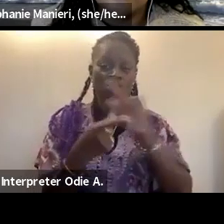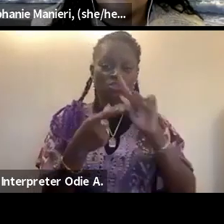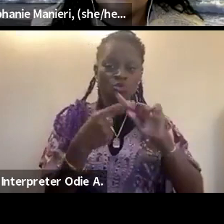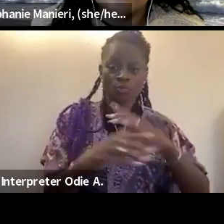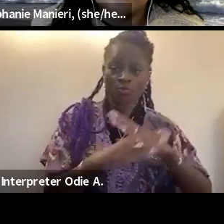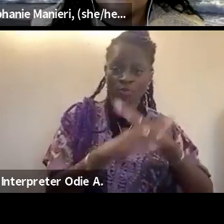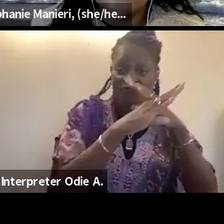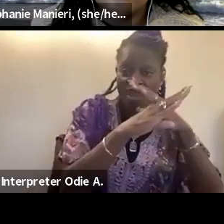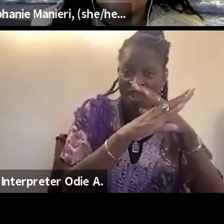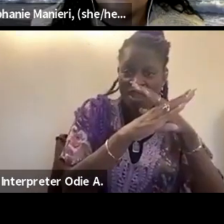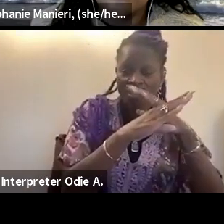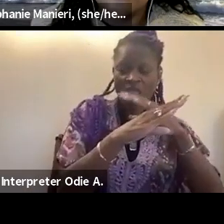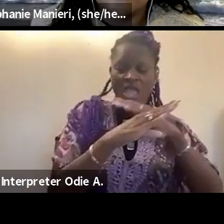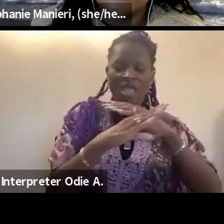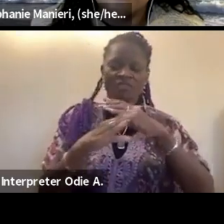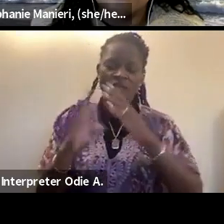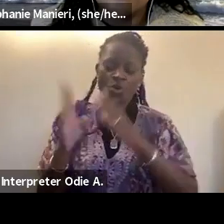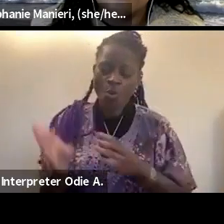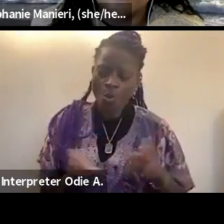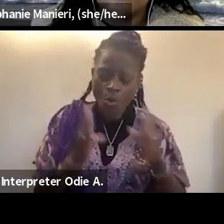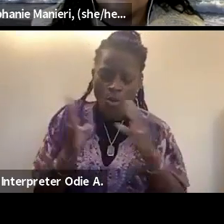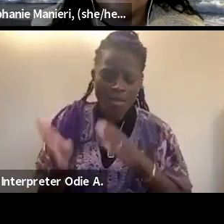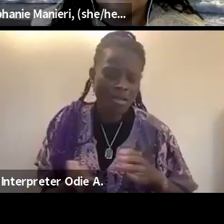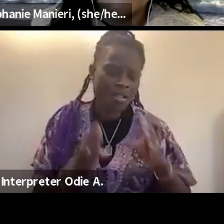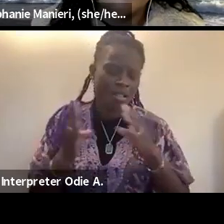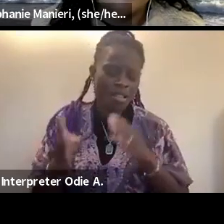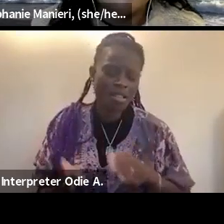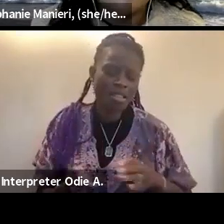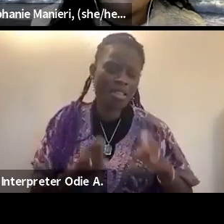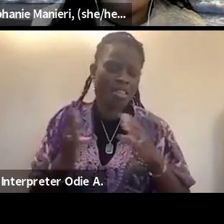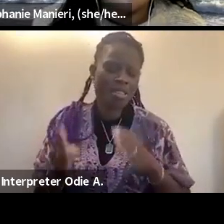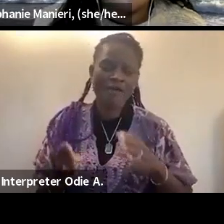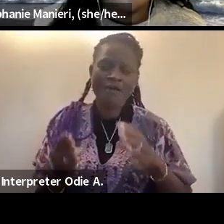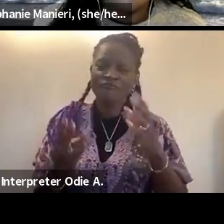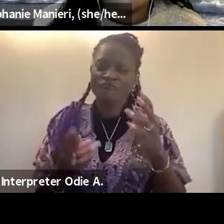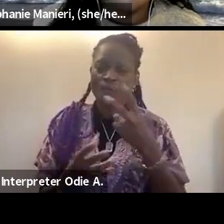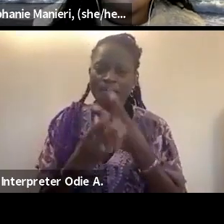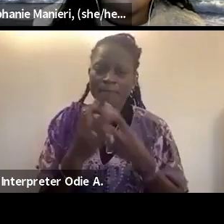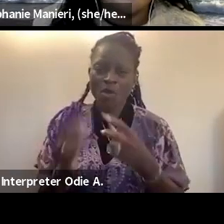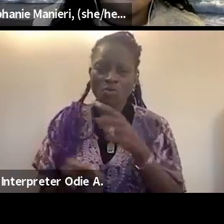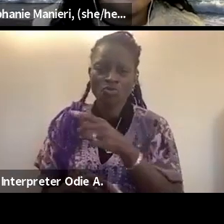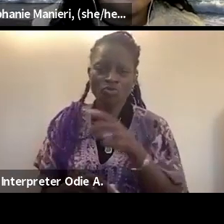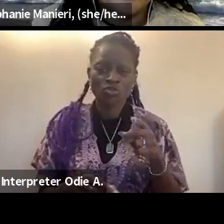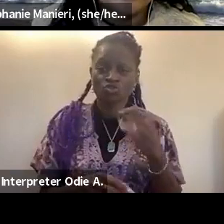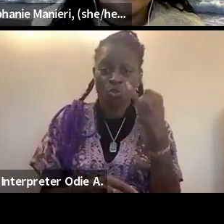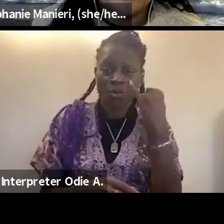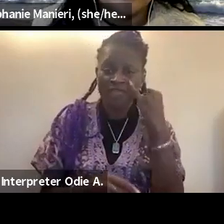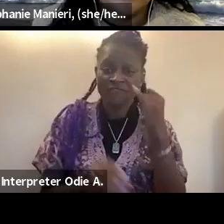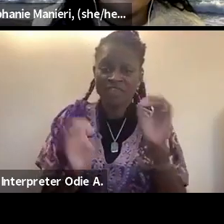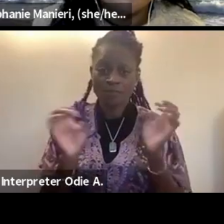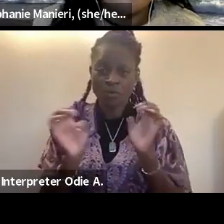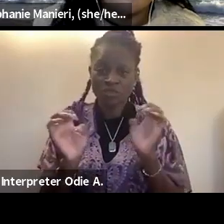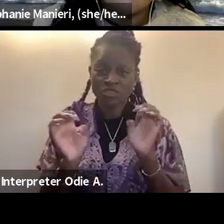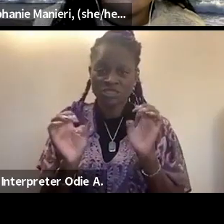and organizing and planning and all of that in preparation, when an emergency does come, we have the steps that we've taken to